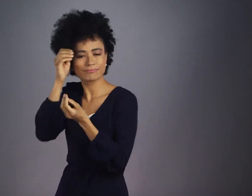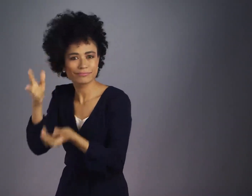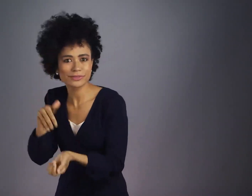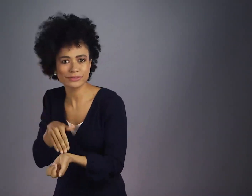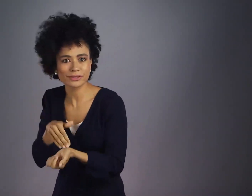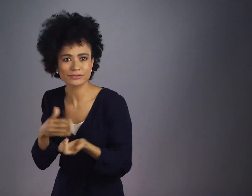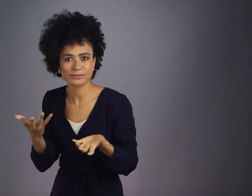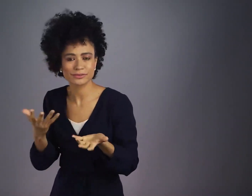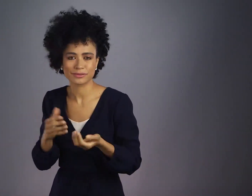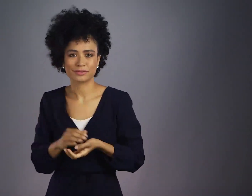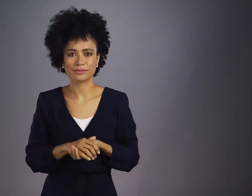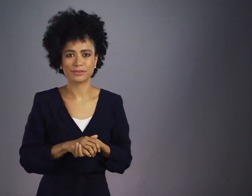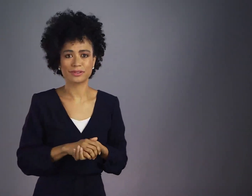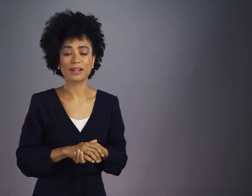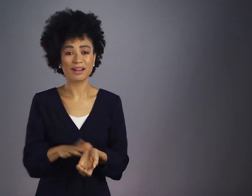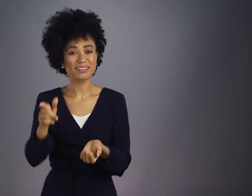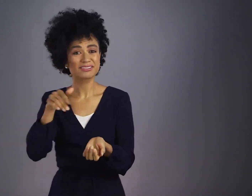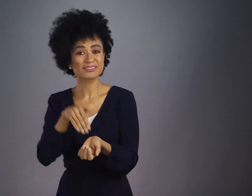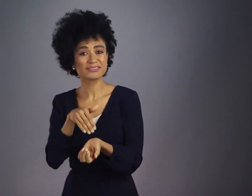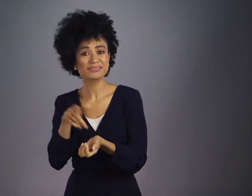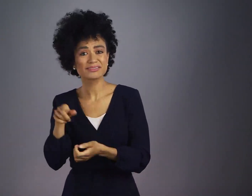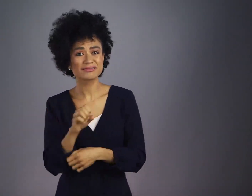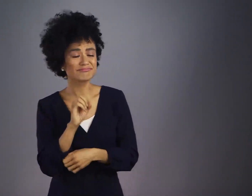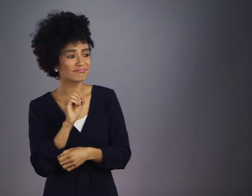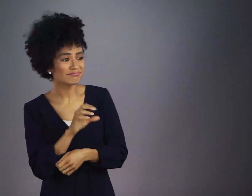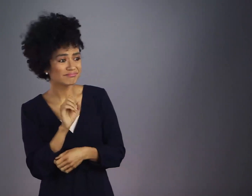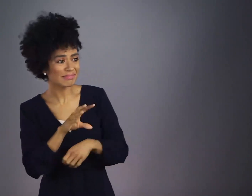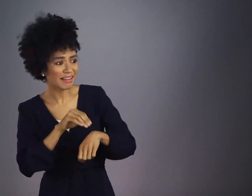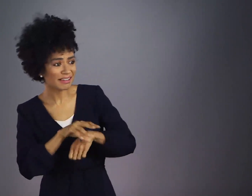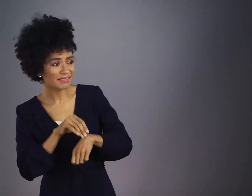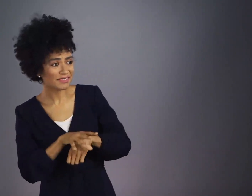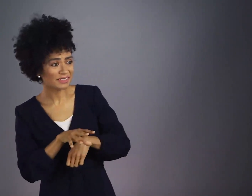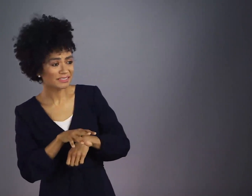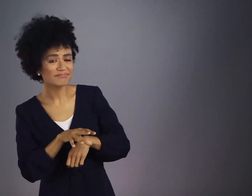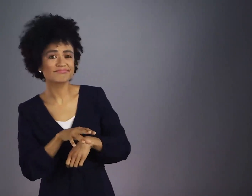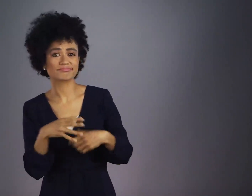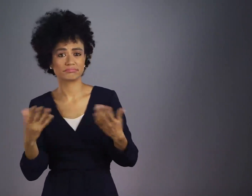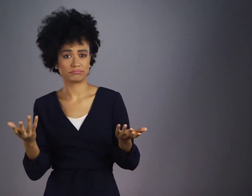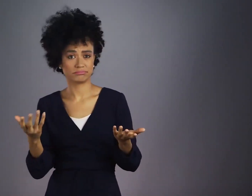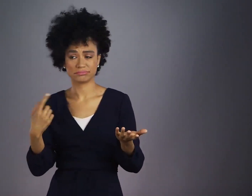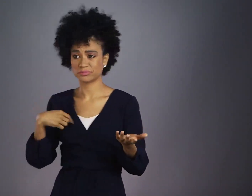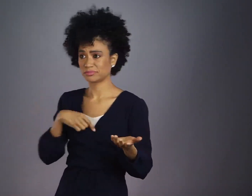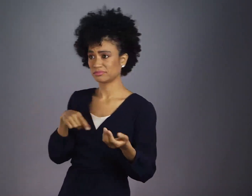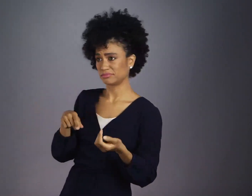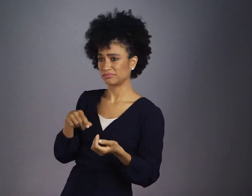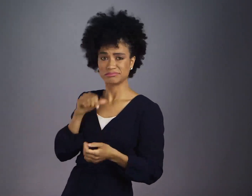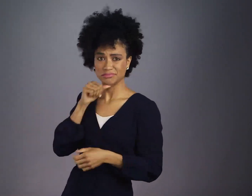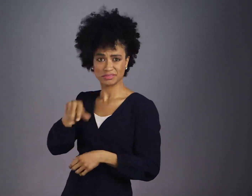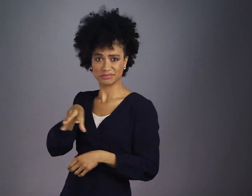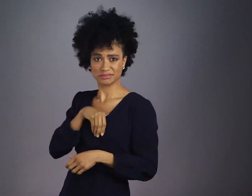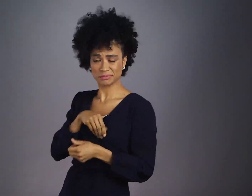Unwilling to be honest with these sympathetic men, we were honest with no one else.